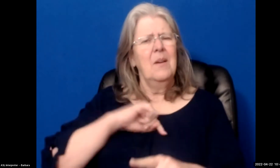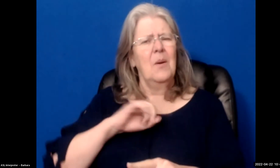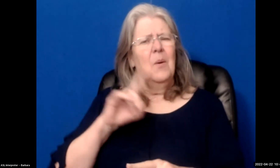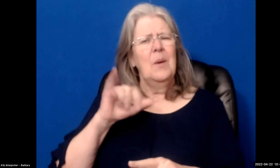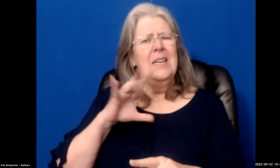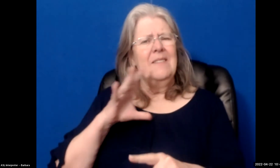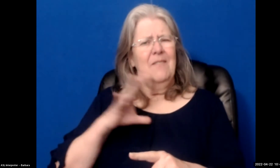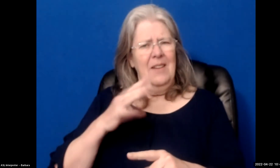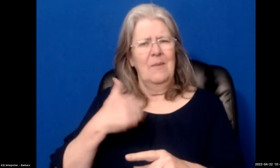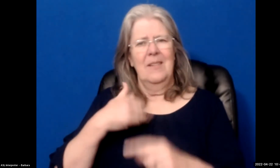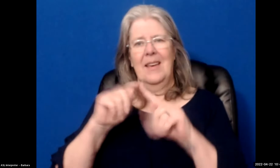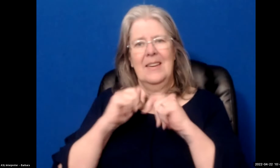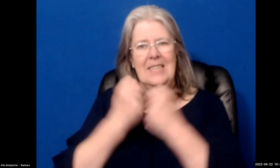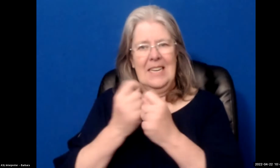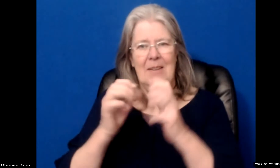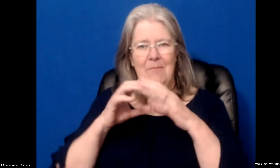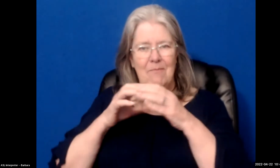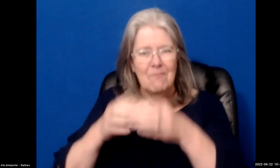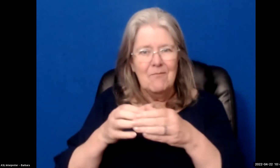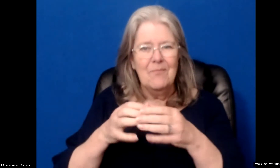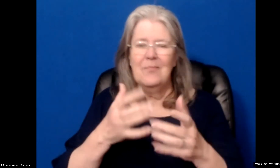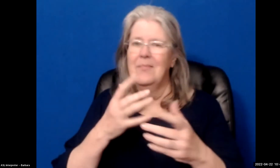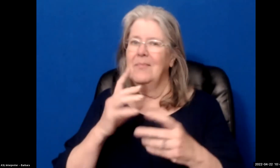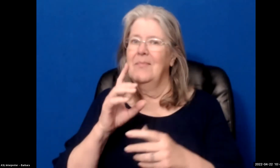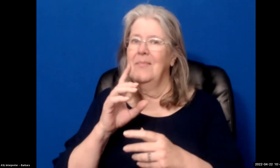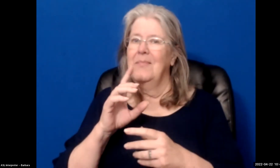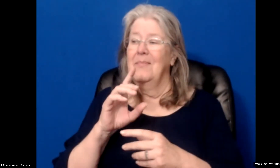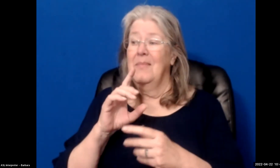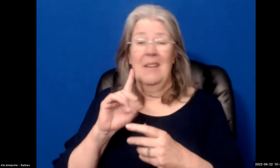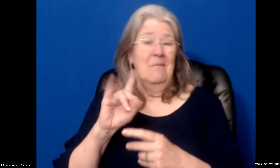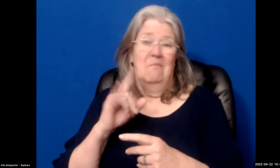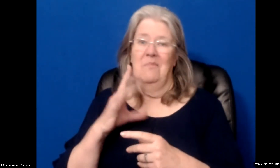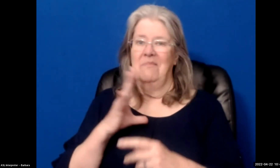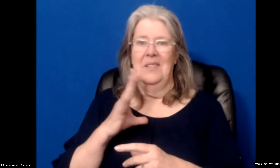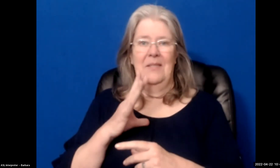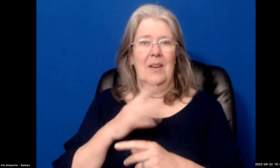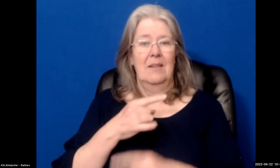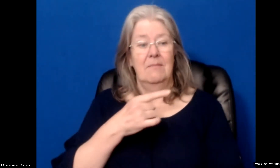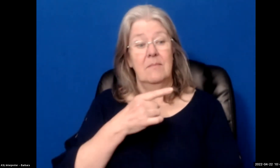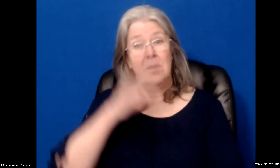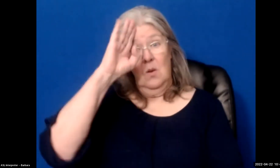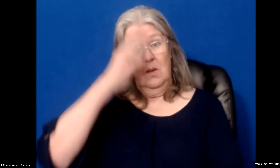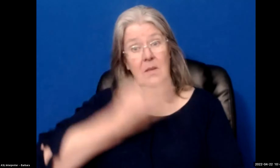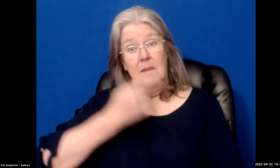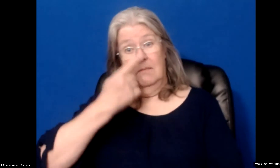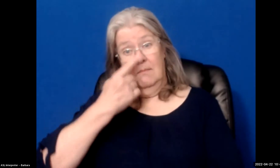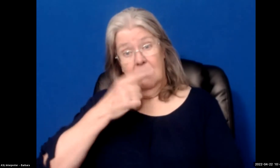get that done. Peggy: And he did Okay, with it, you know, the having to wait 15 minutes afterwards?